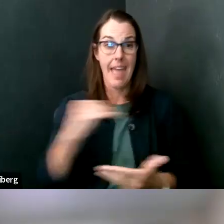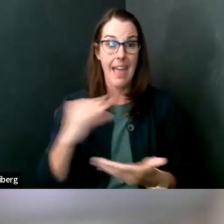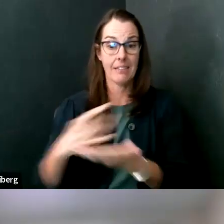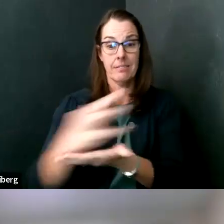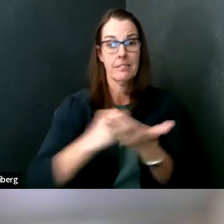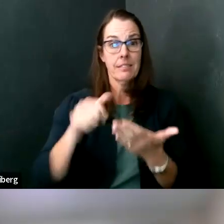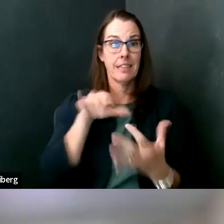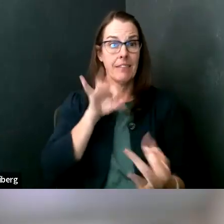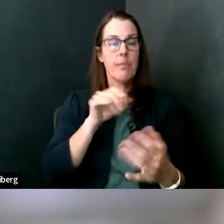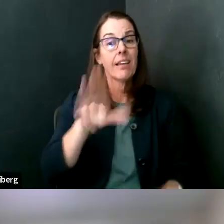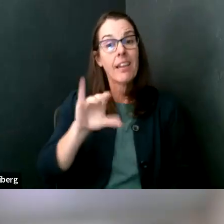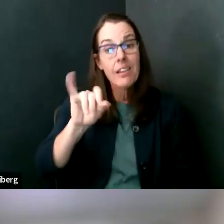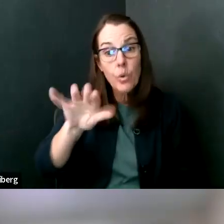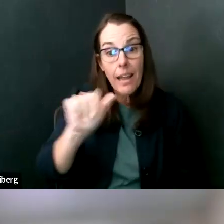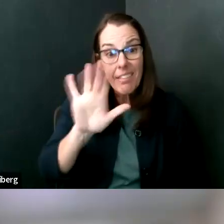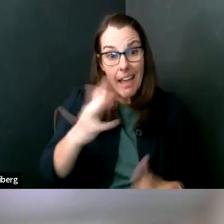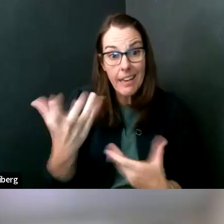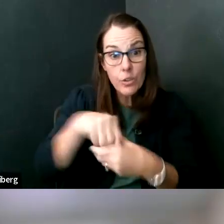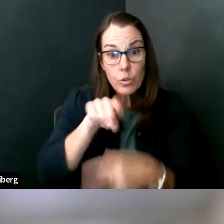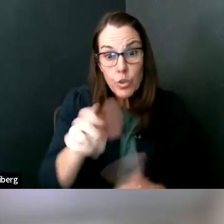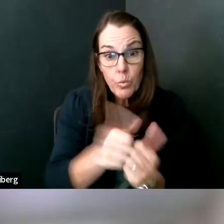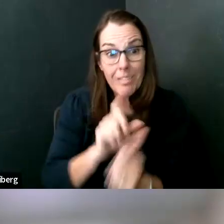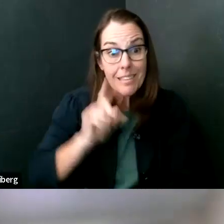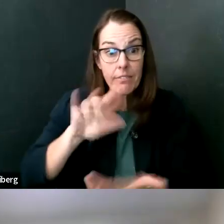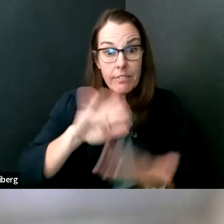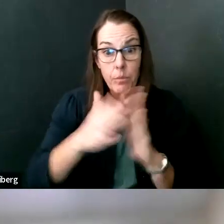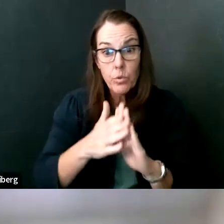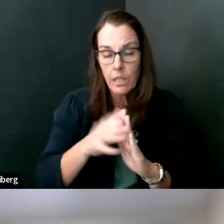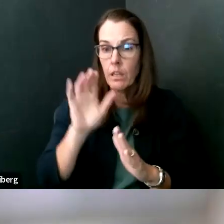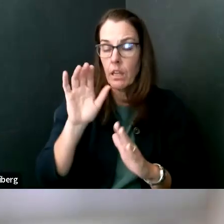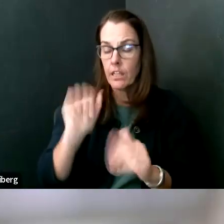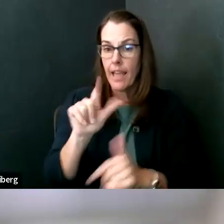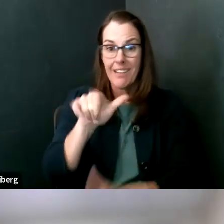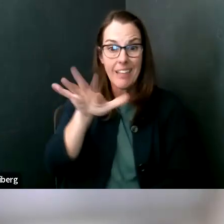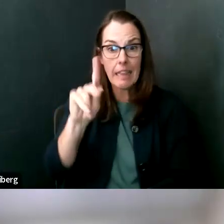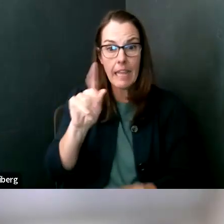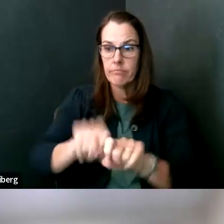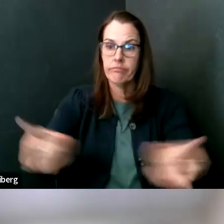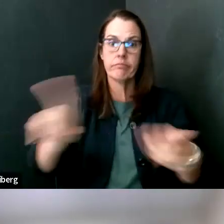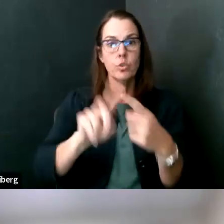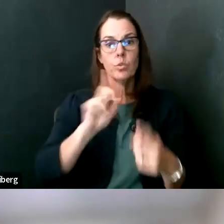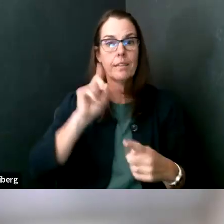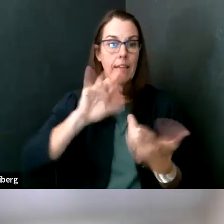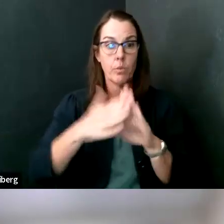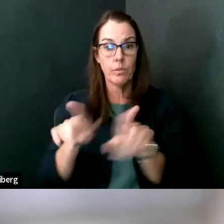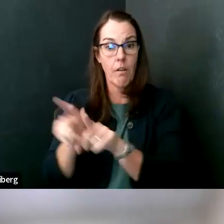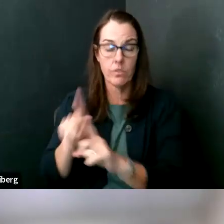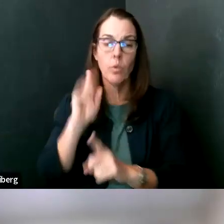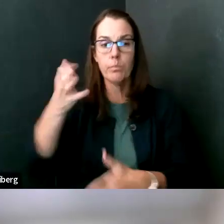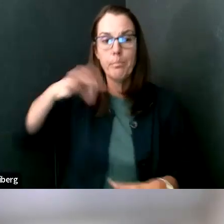with the with the dev community that would be very helpful to the board.